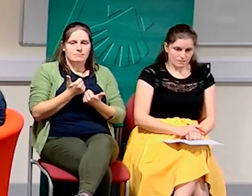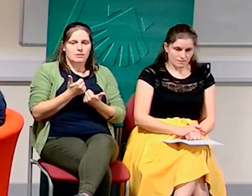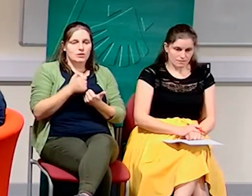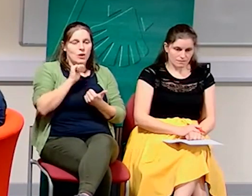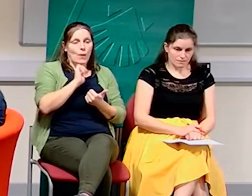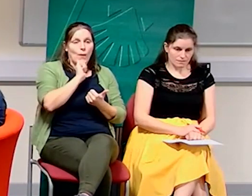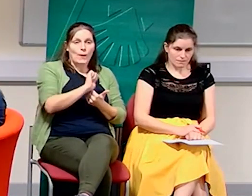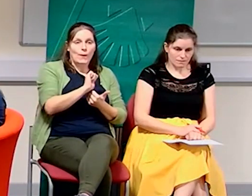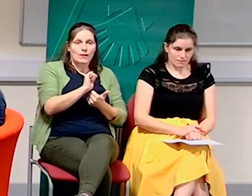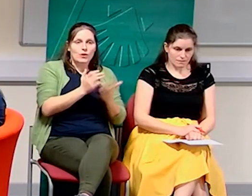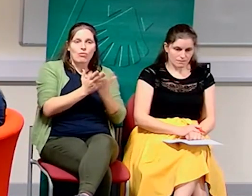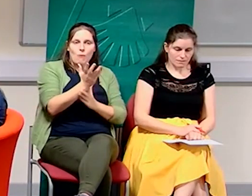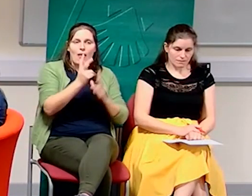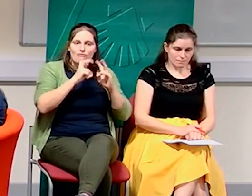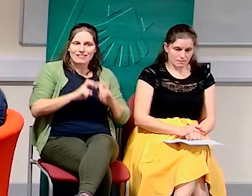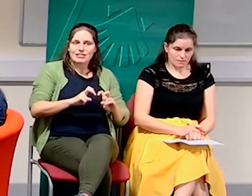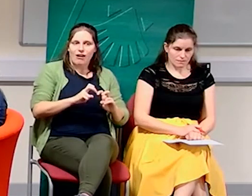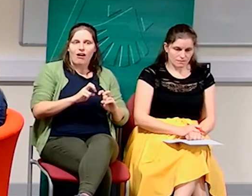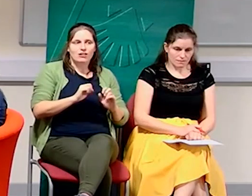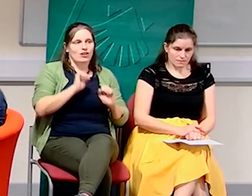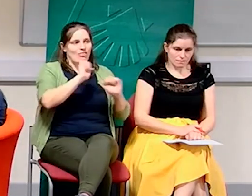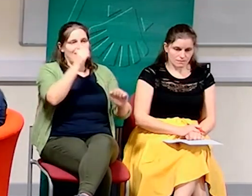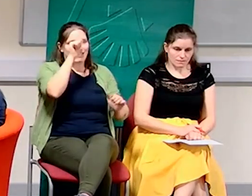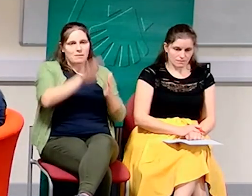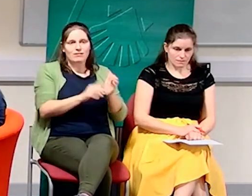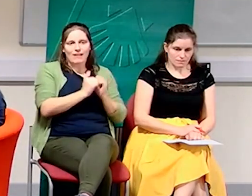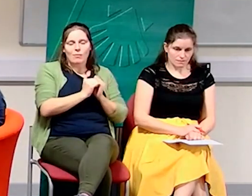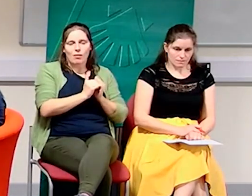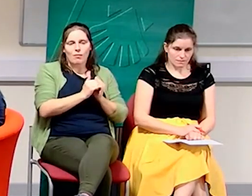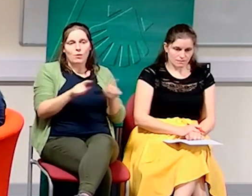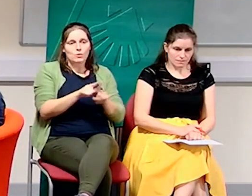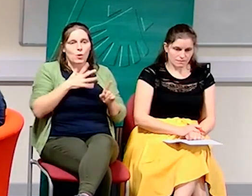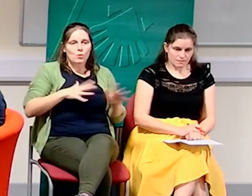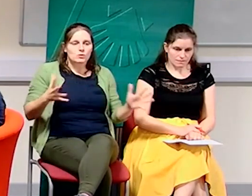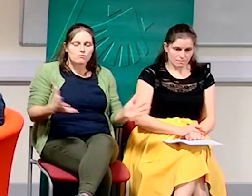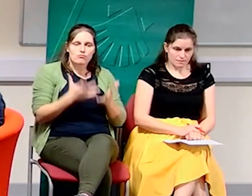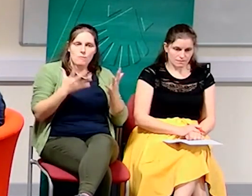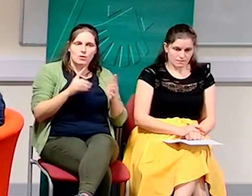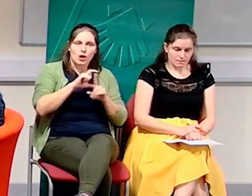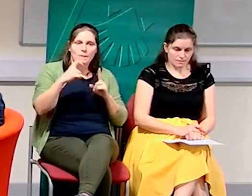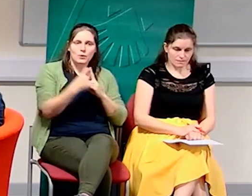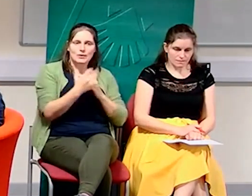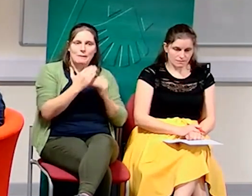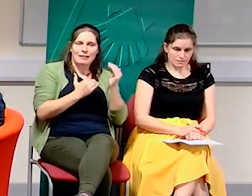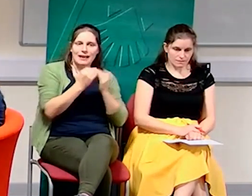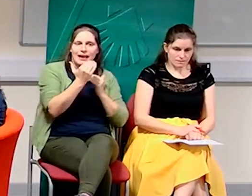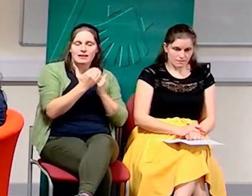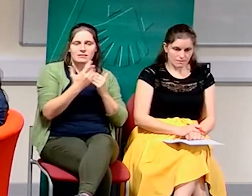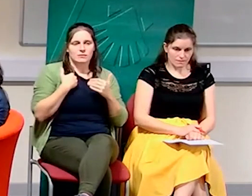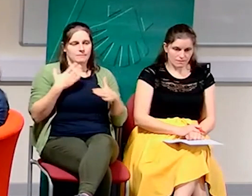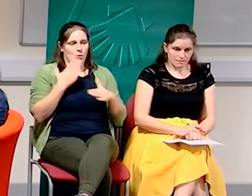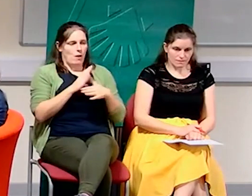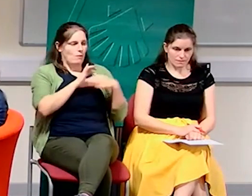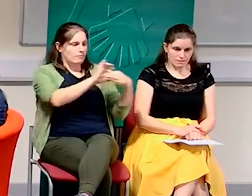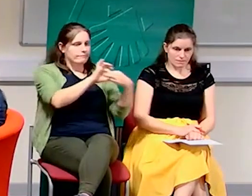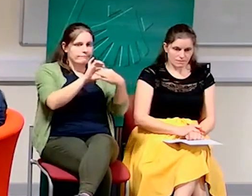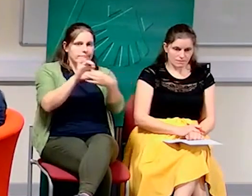research but I also um want to promote community building so I I work a lot with communities uh